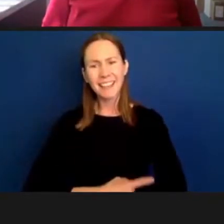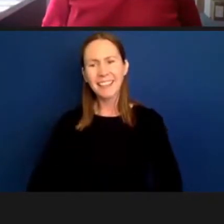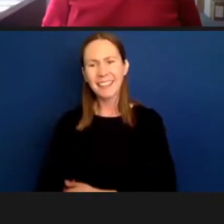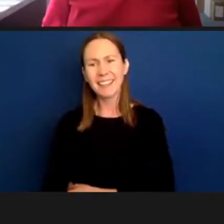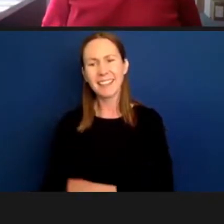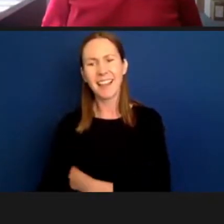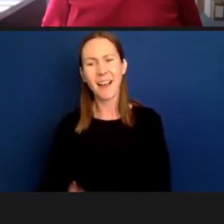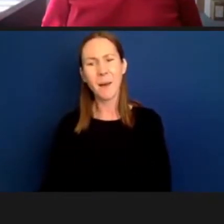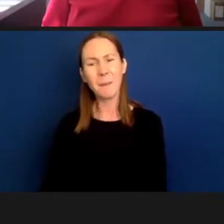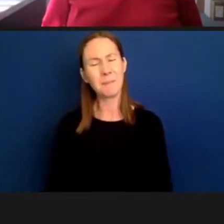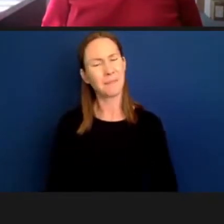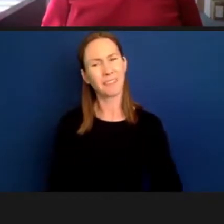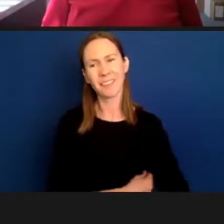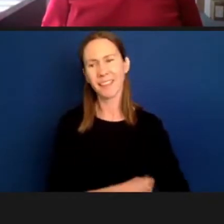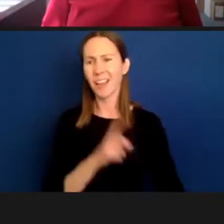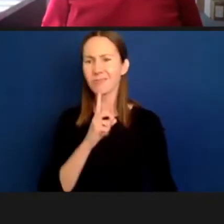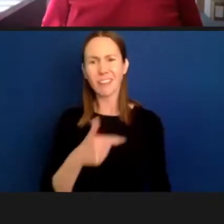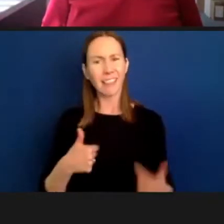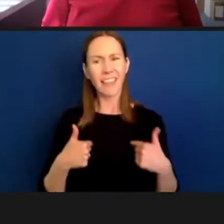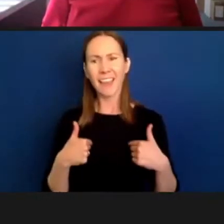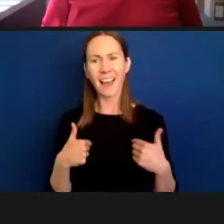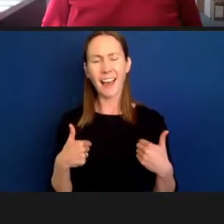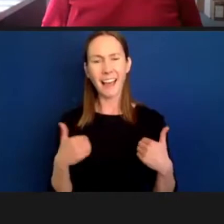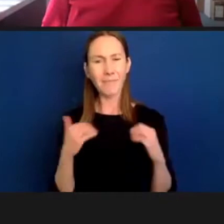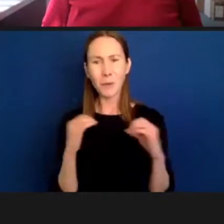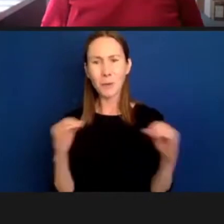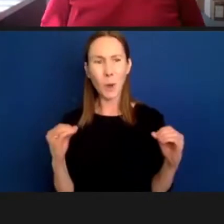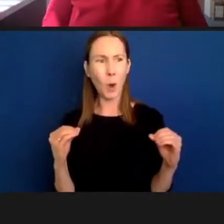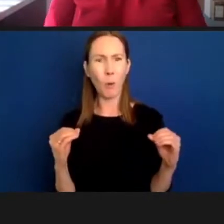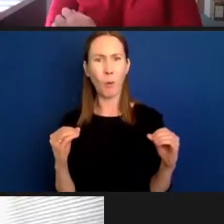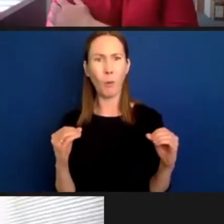I really have no words.